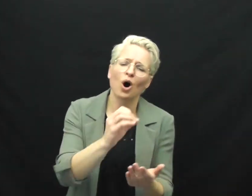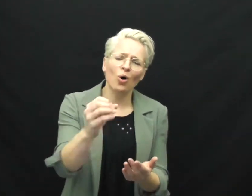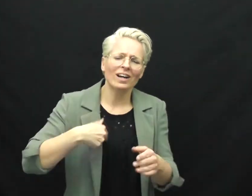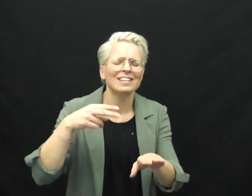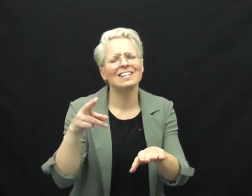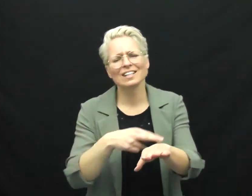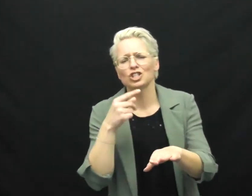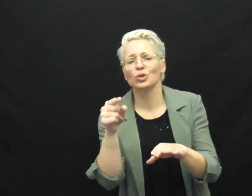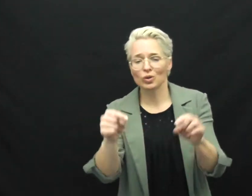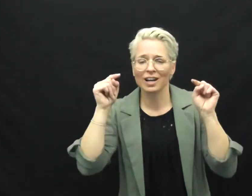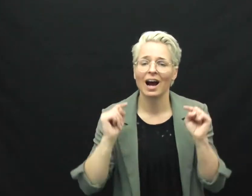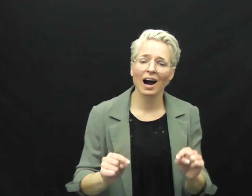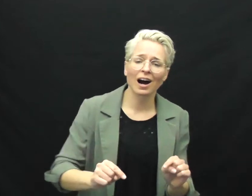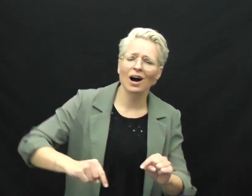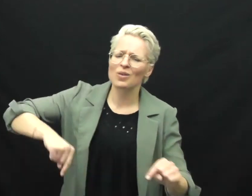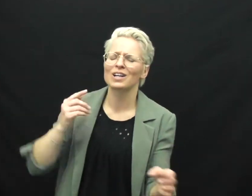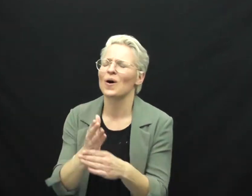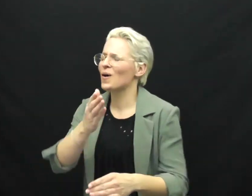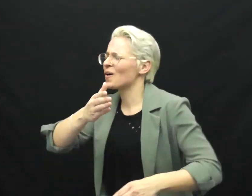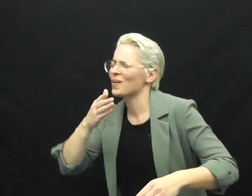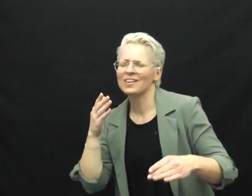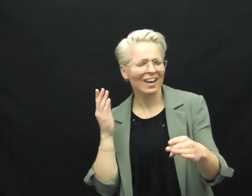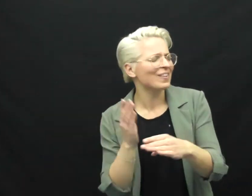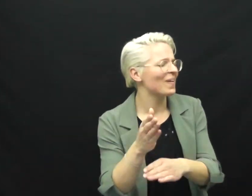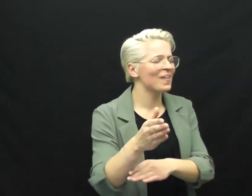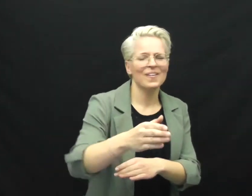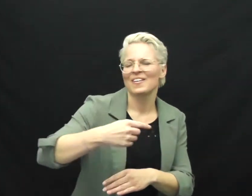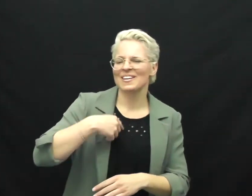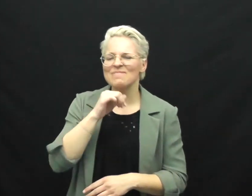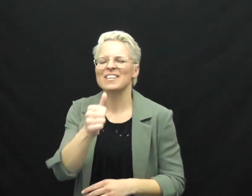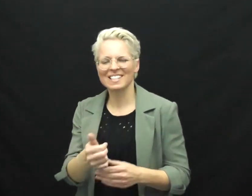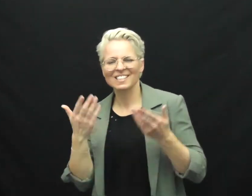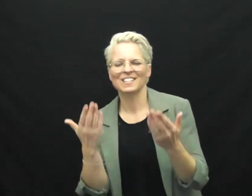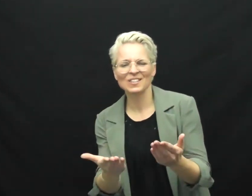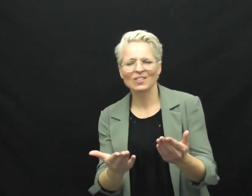Oh, I need you now And on, and on, I miss you